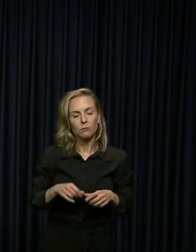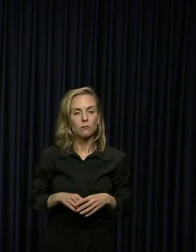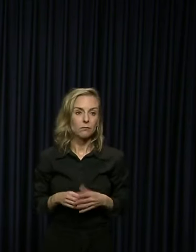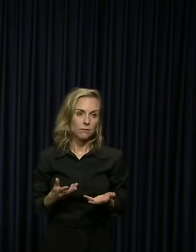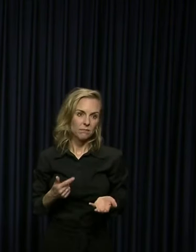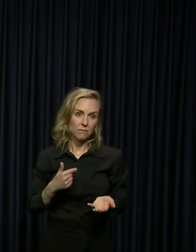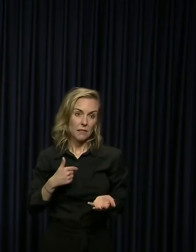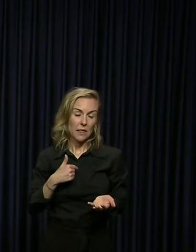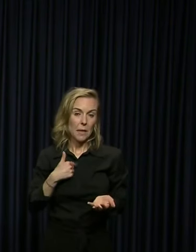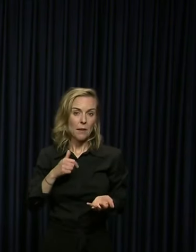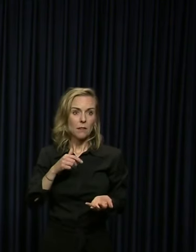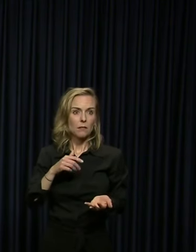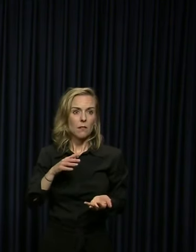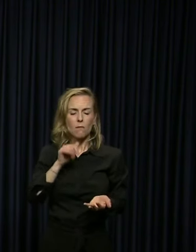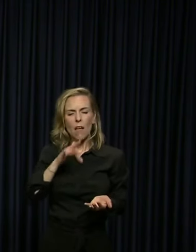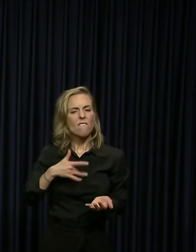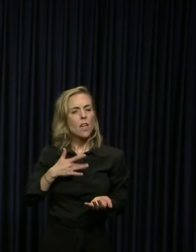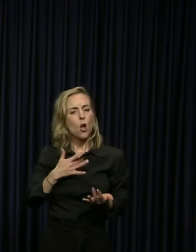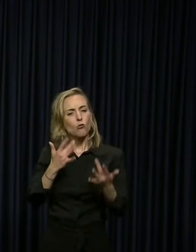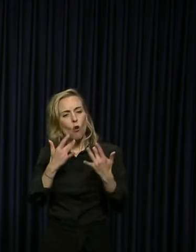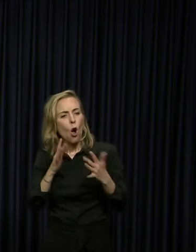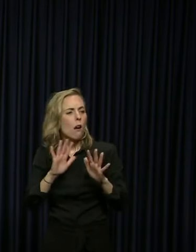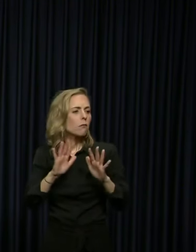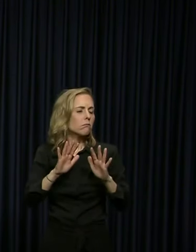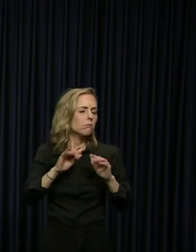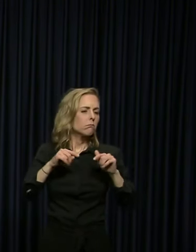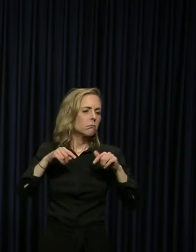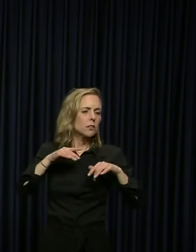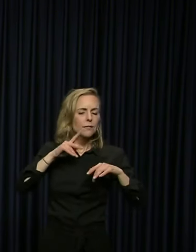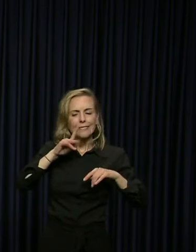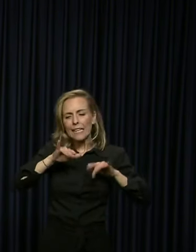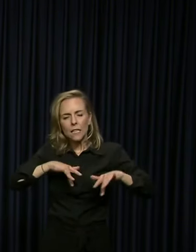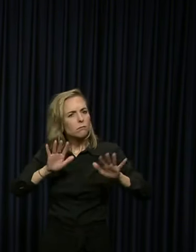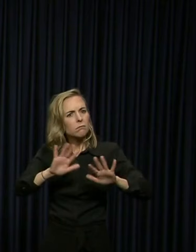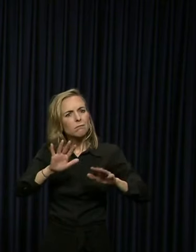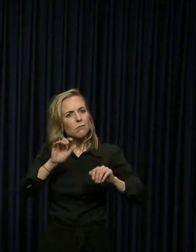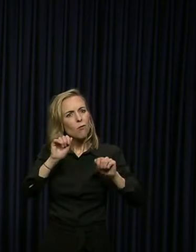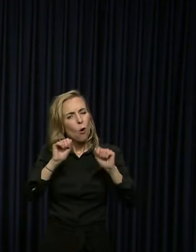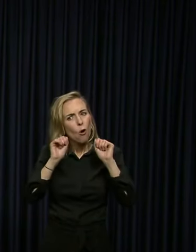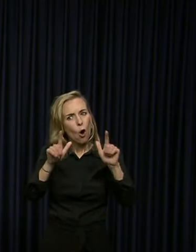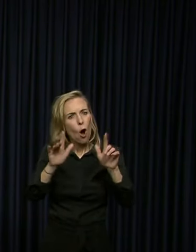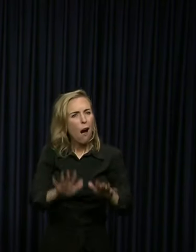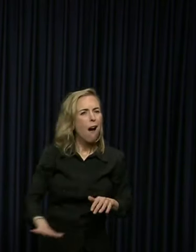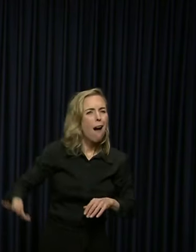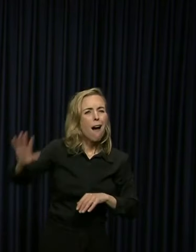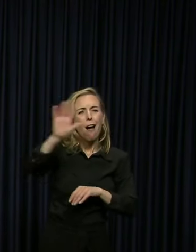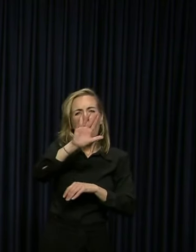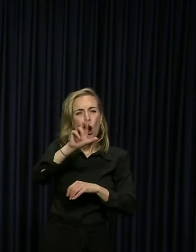CONTACTS AND LIMITING THEIR CONTACTS. YOU KNOW, IT'S EVERY TIME THAT